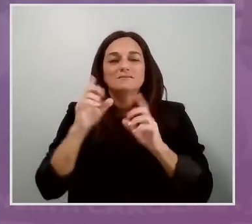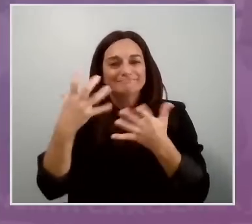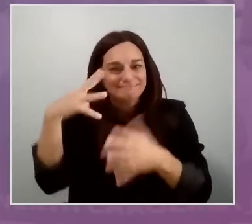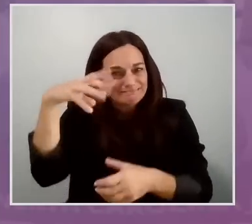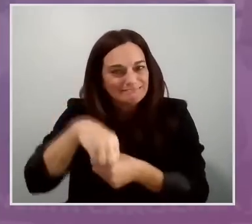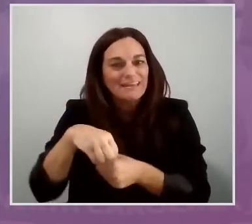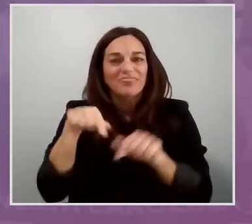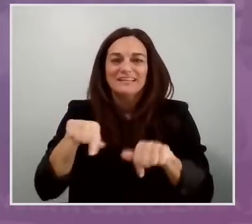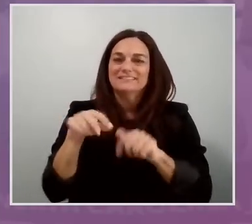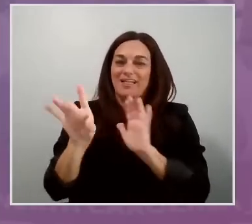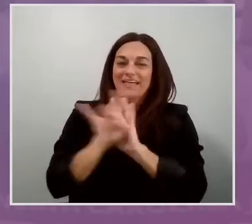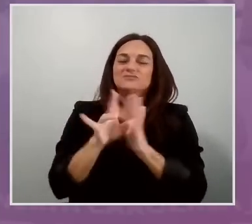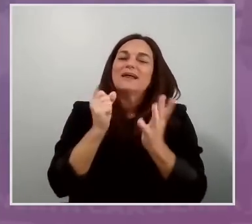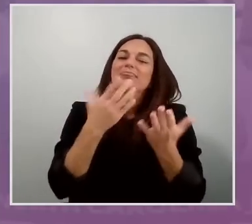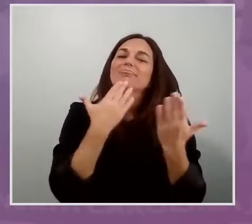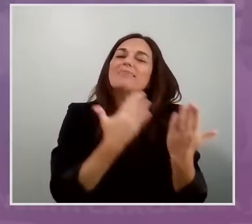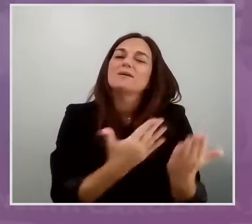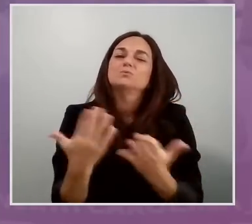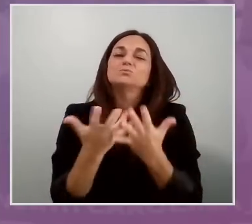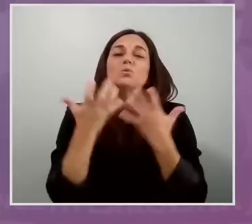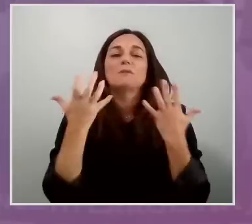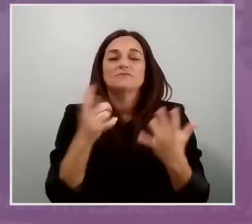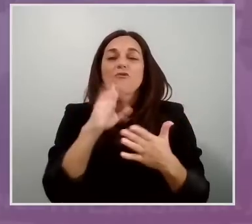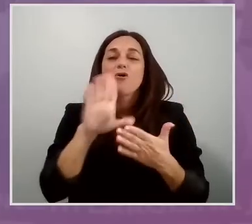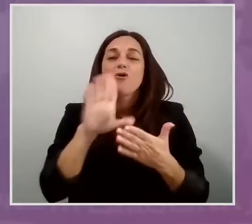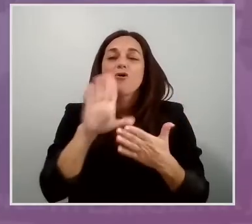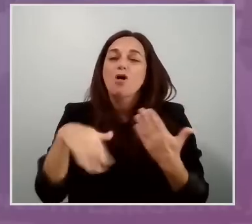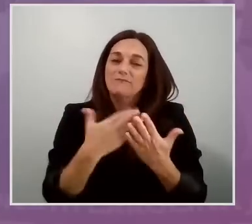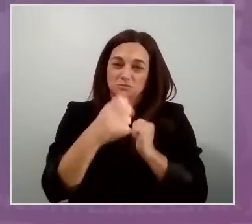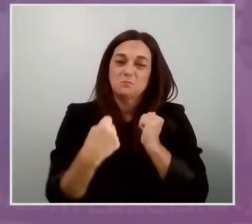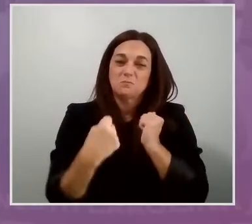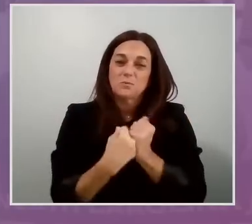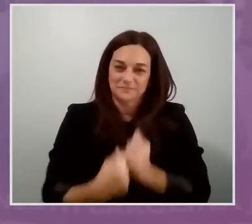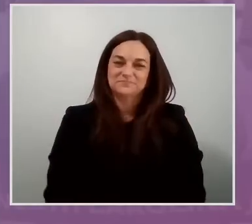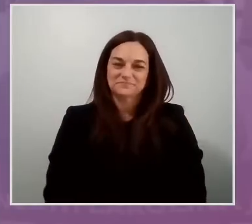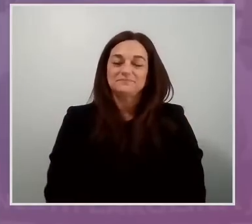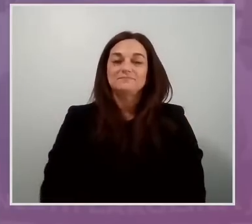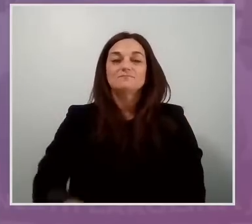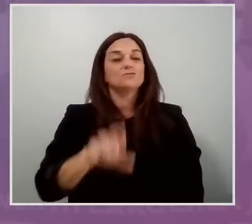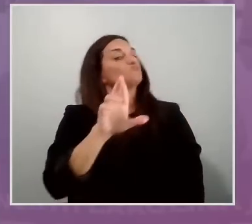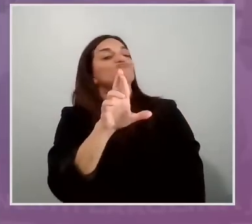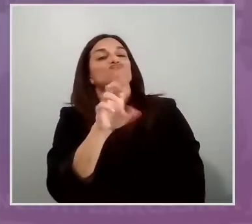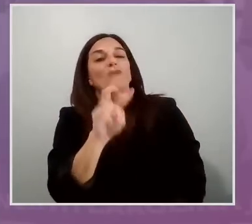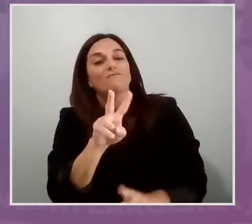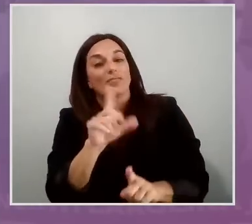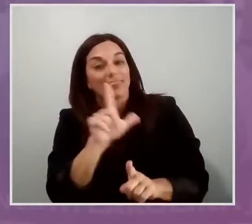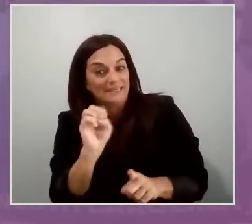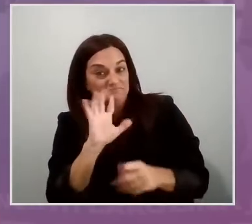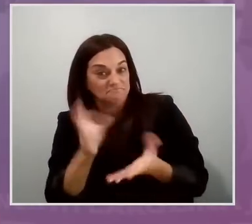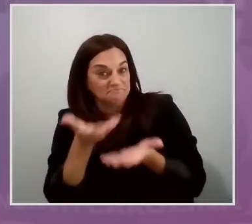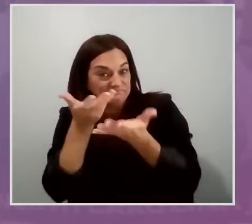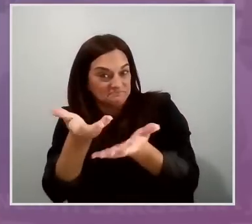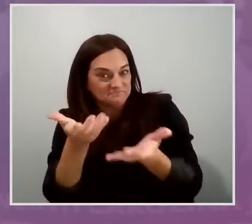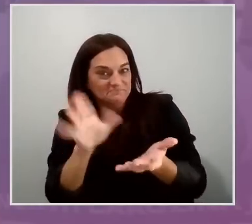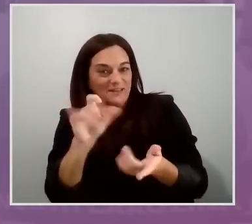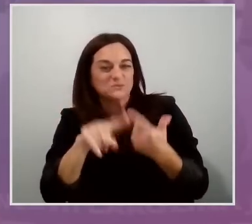SO GET YOURSELF TO THE POLLS. GET YOURSELF INVOLVED IN THIS ELECTION. AND THANK YOU SO MUCH FOR ALL